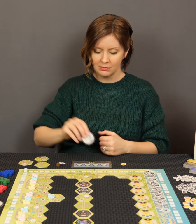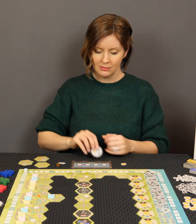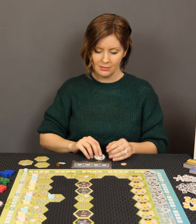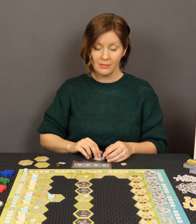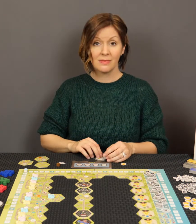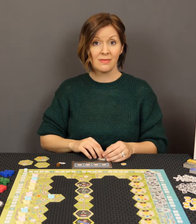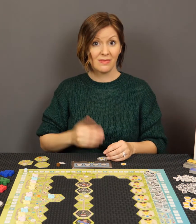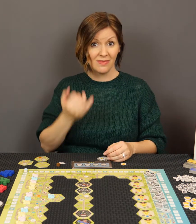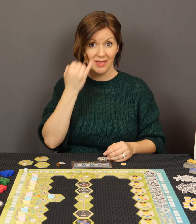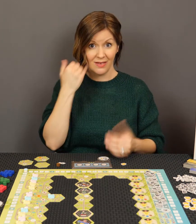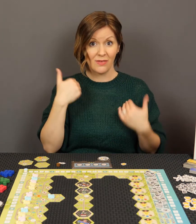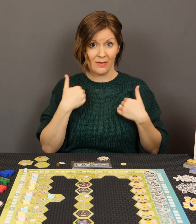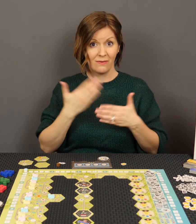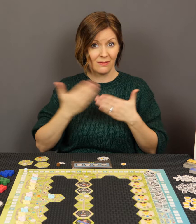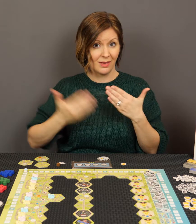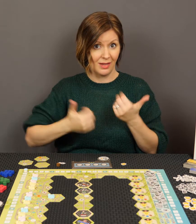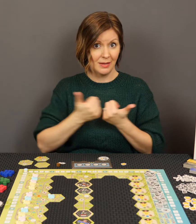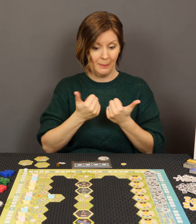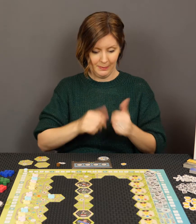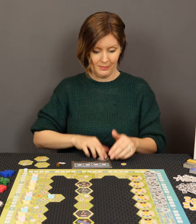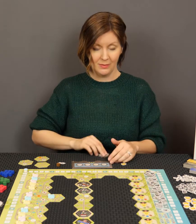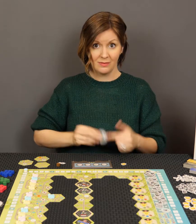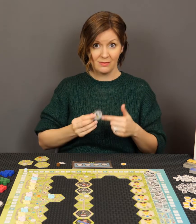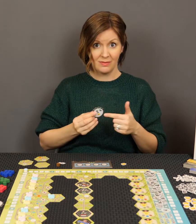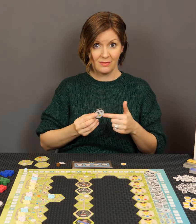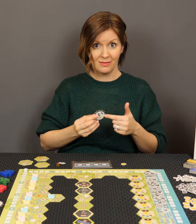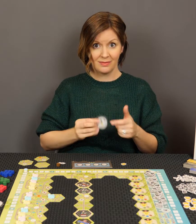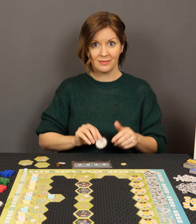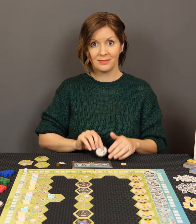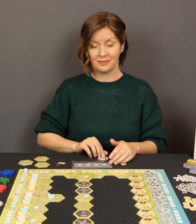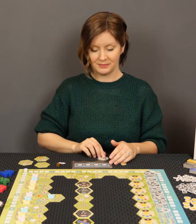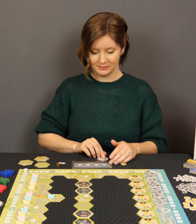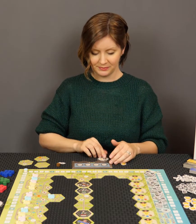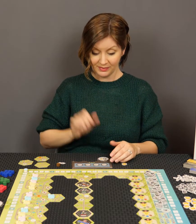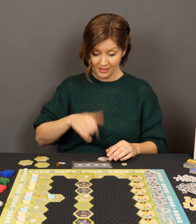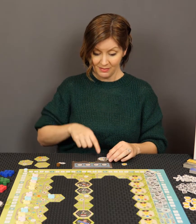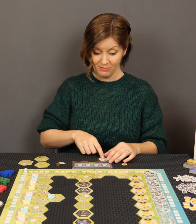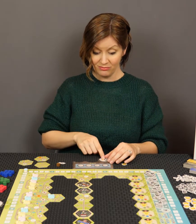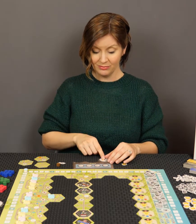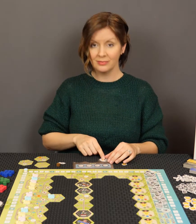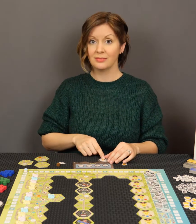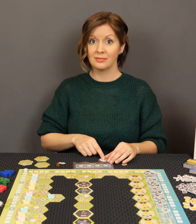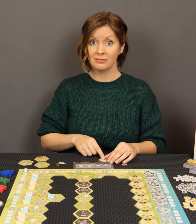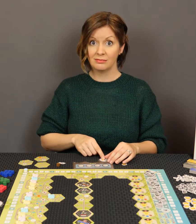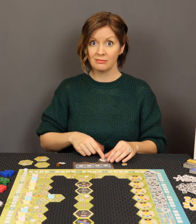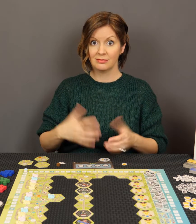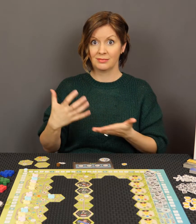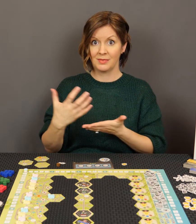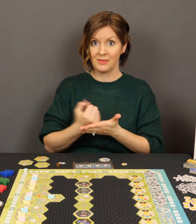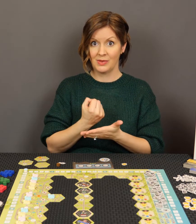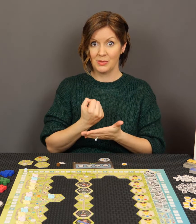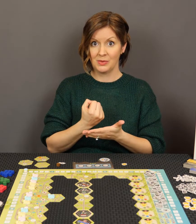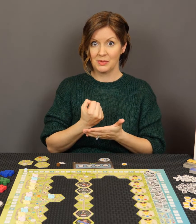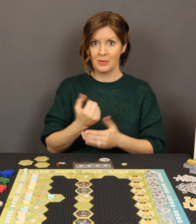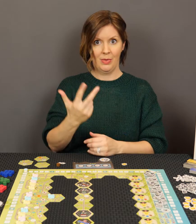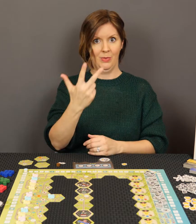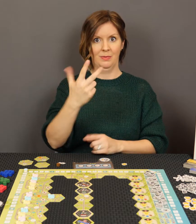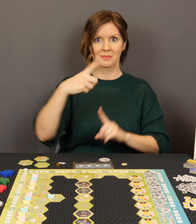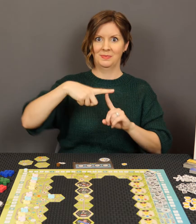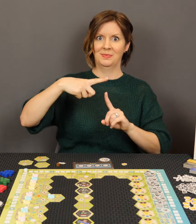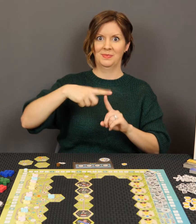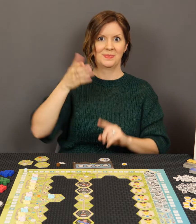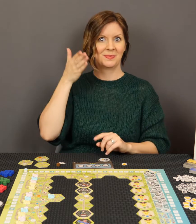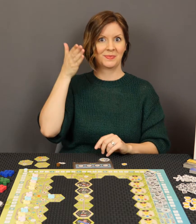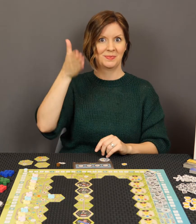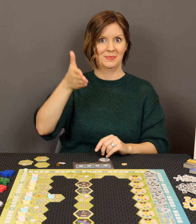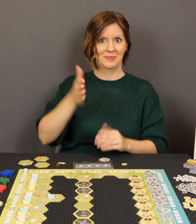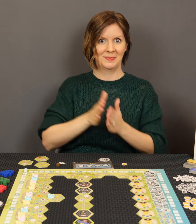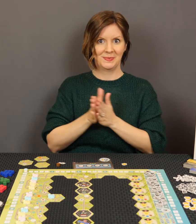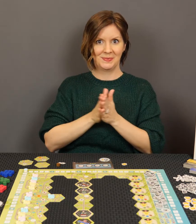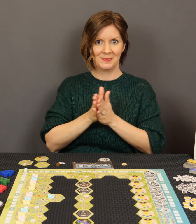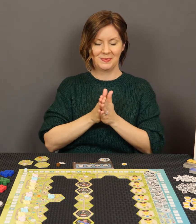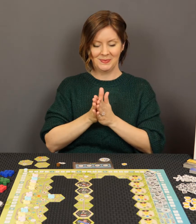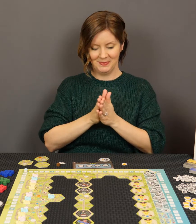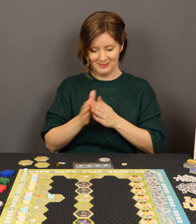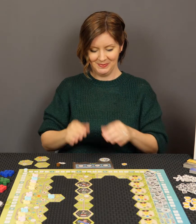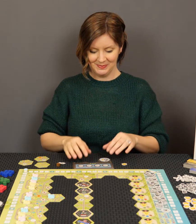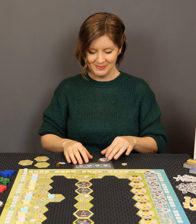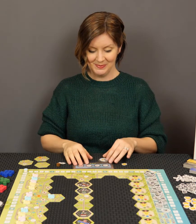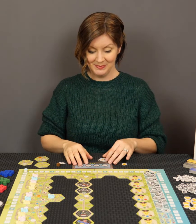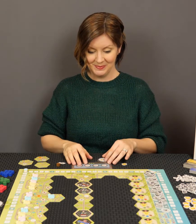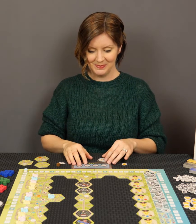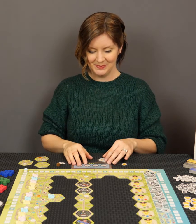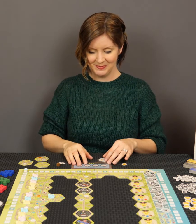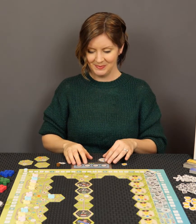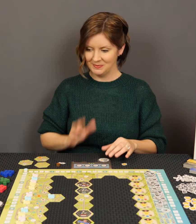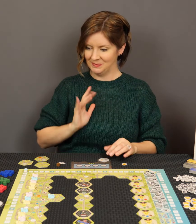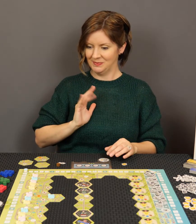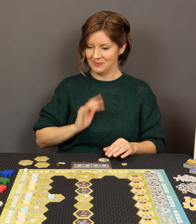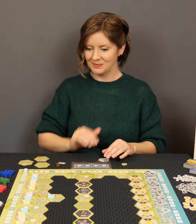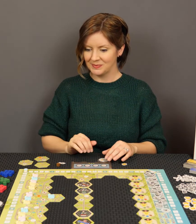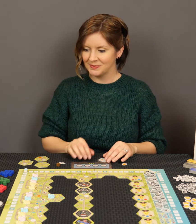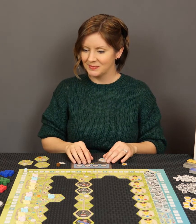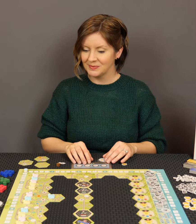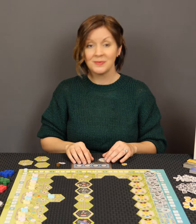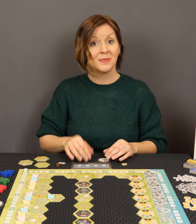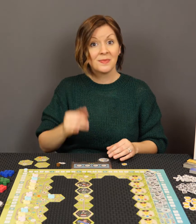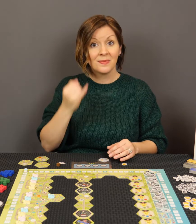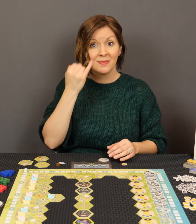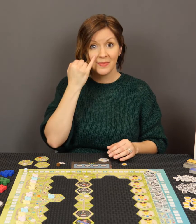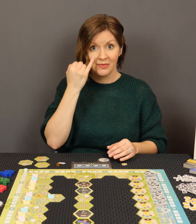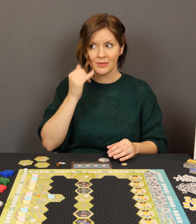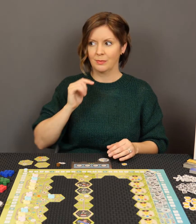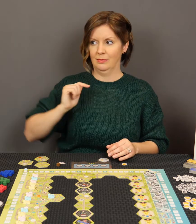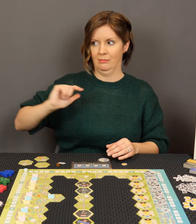If at the end of the game, I have this mine cart tile, then I get 3 points, which is pretty cool!